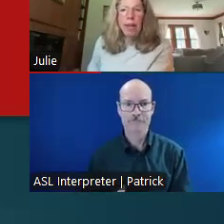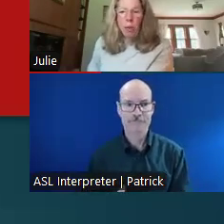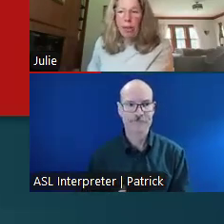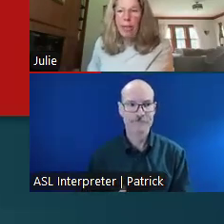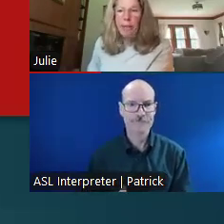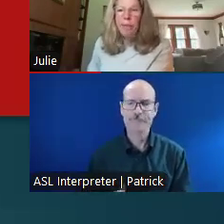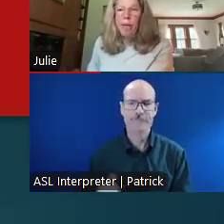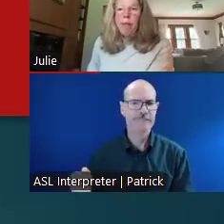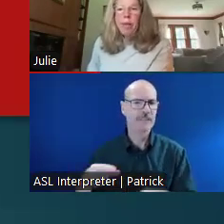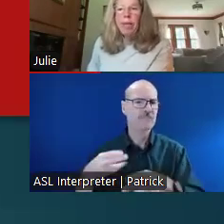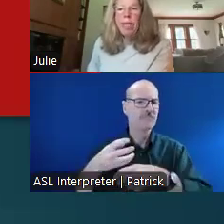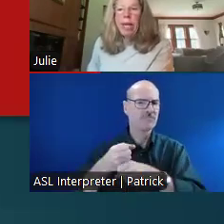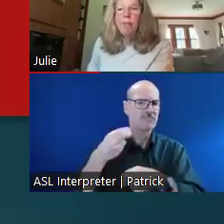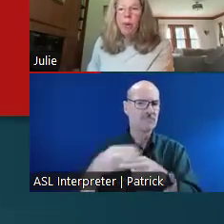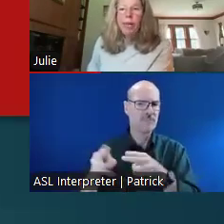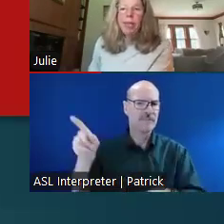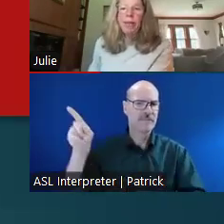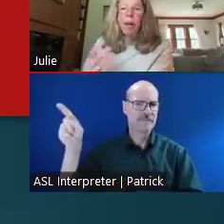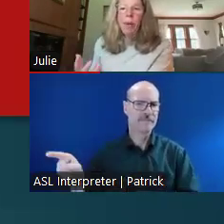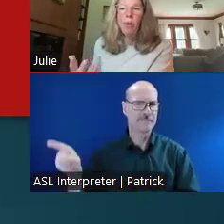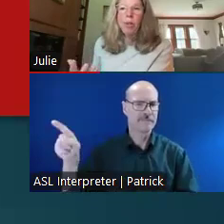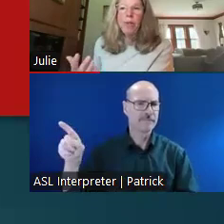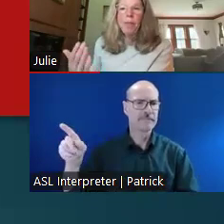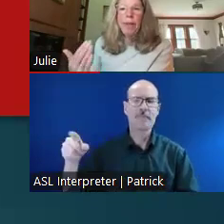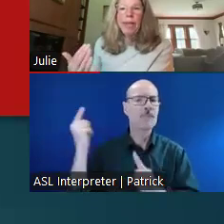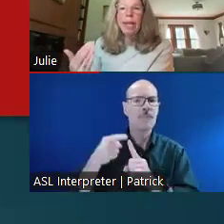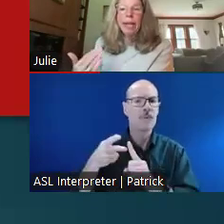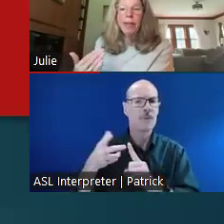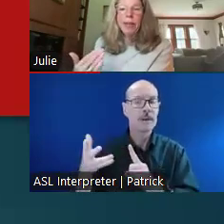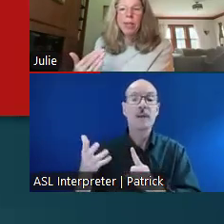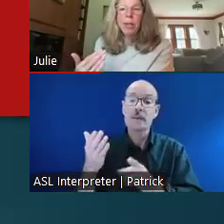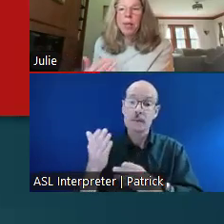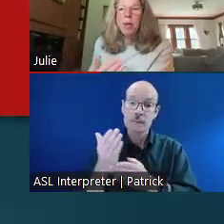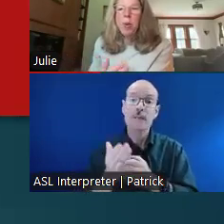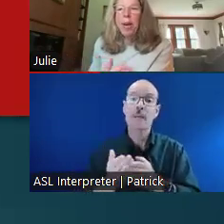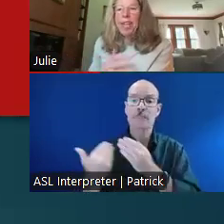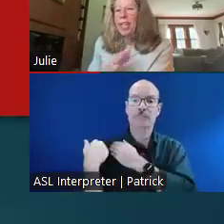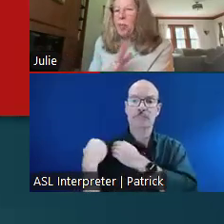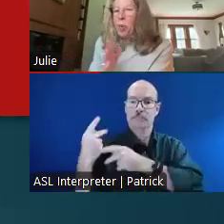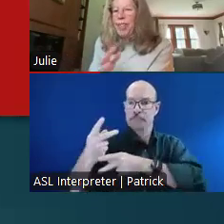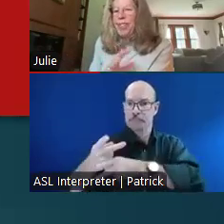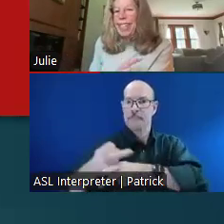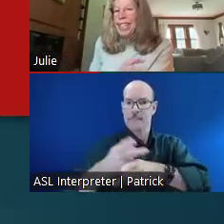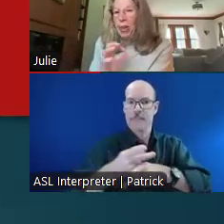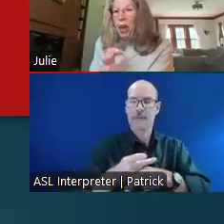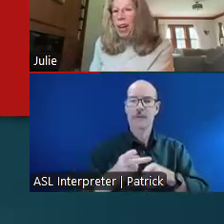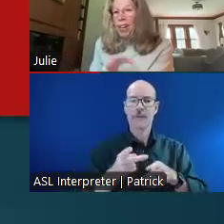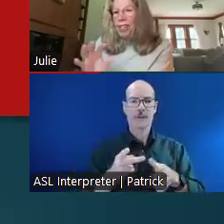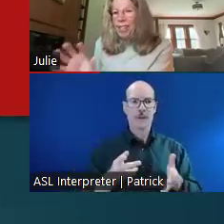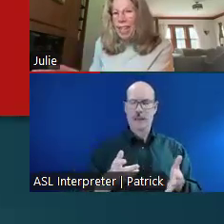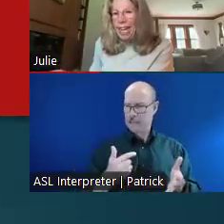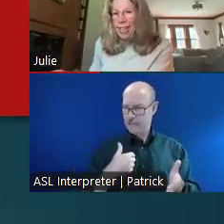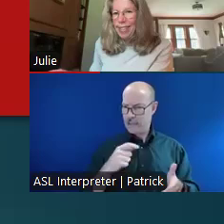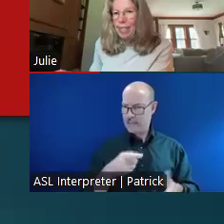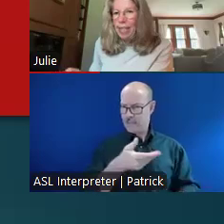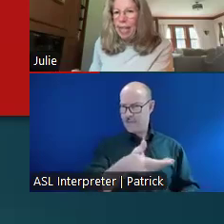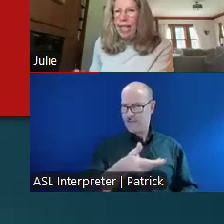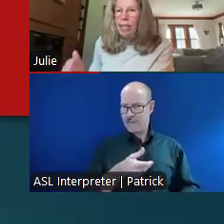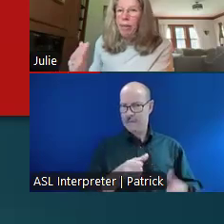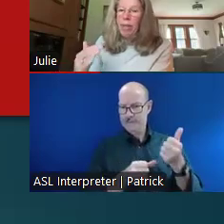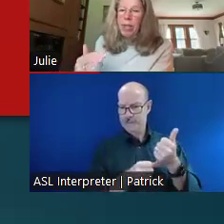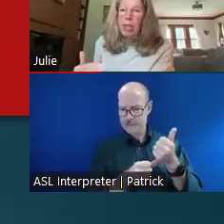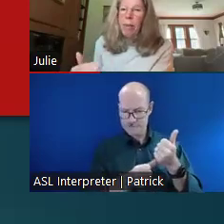So this slide I'm going to go through fairly quickly, but the key point is, I've come across many caregivers where they're the point of needing to hire an aide.